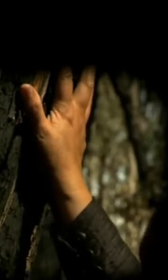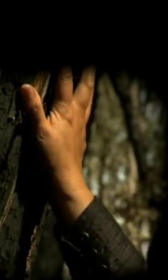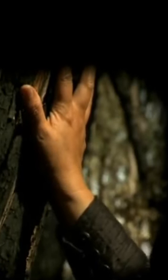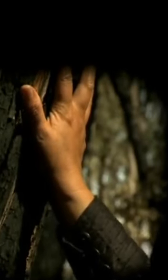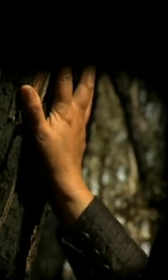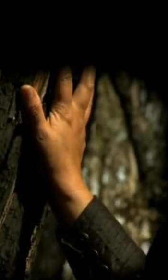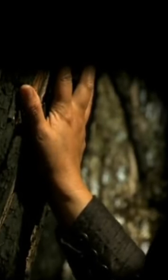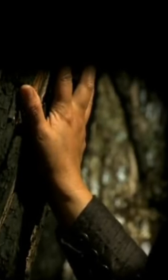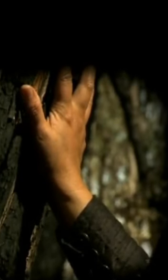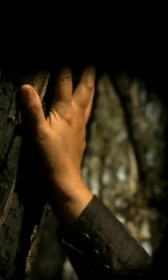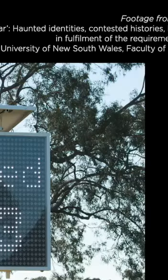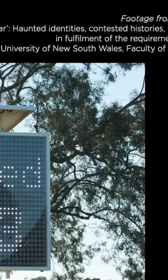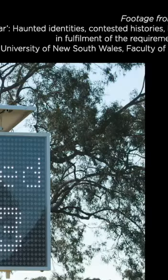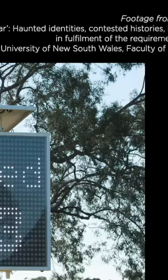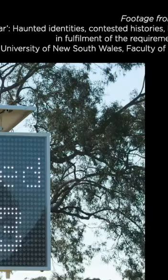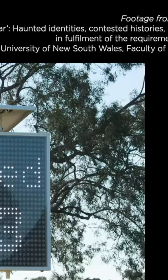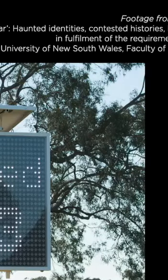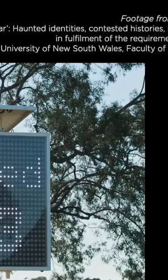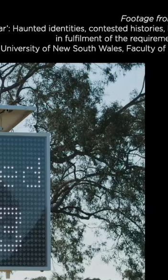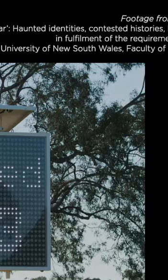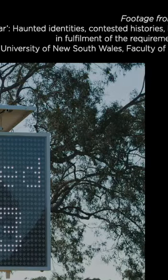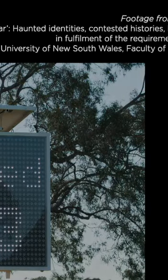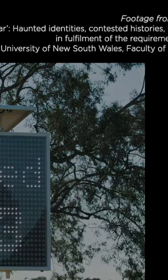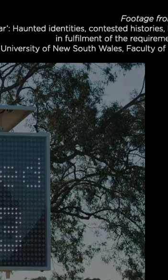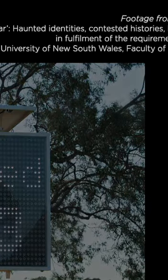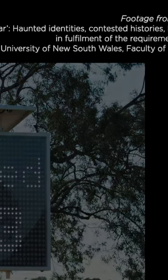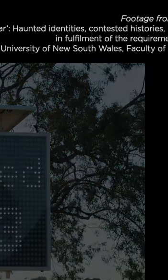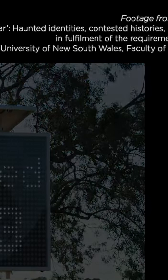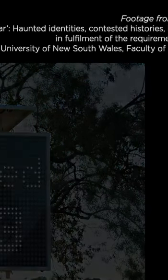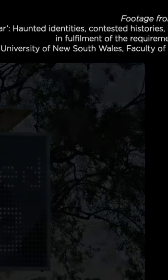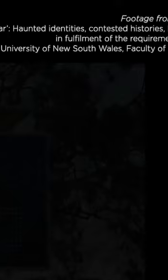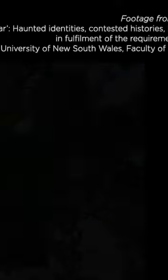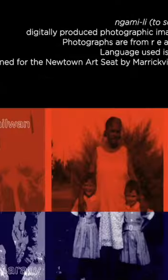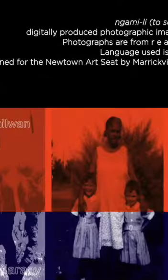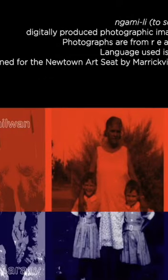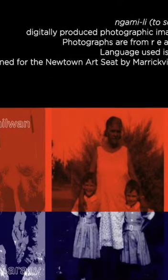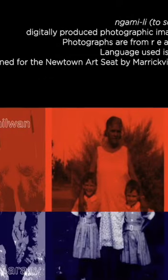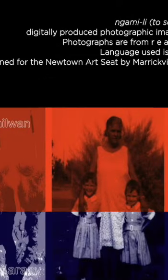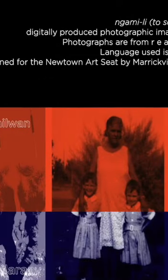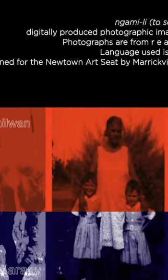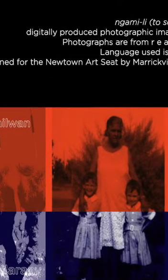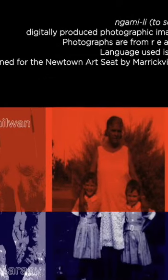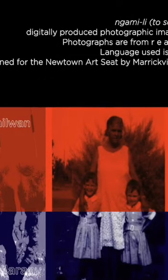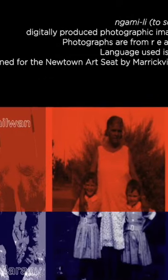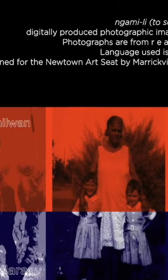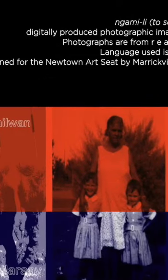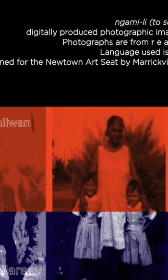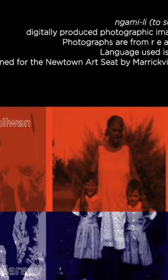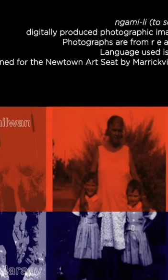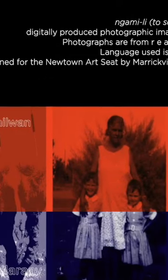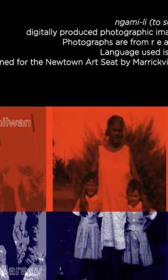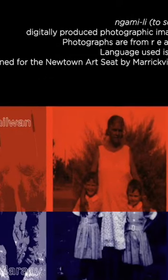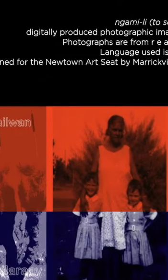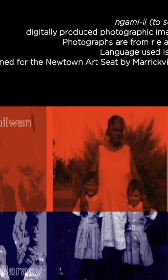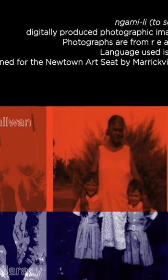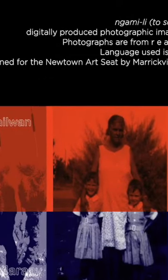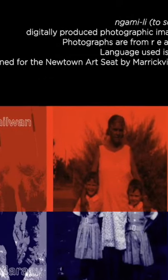connecting people and their stories through technology and time. Rea has been a curator, cultural educator,